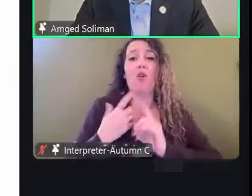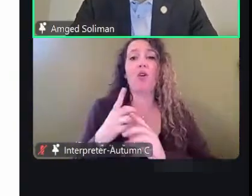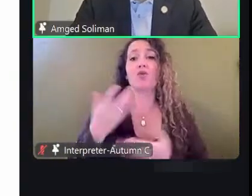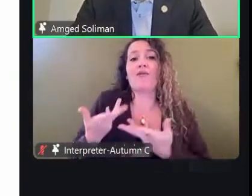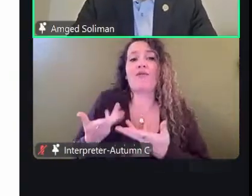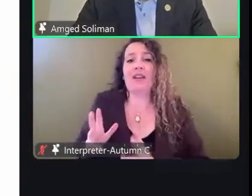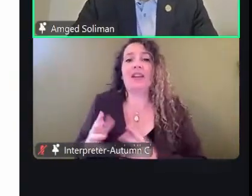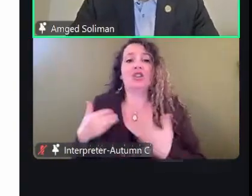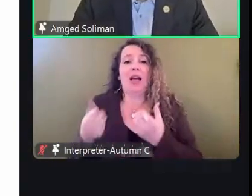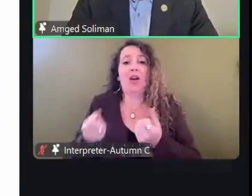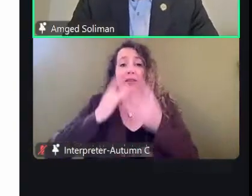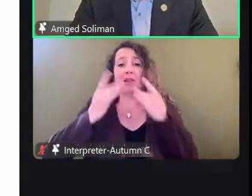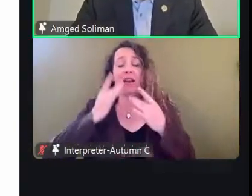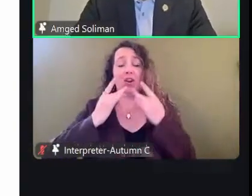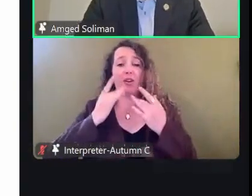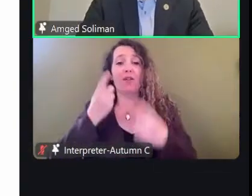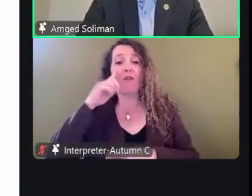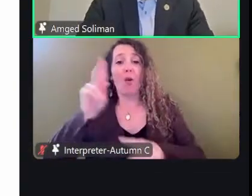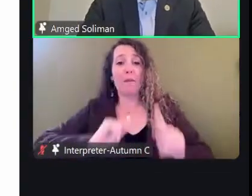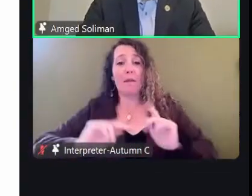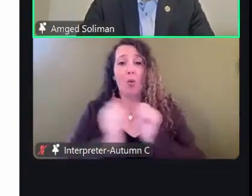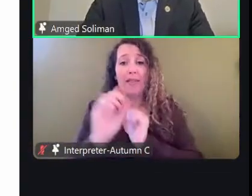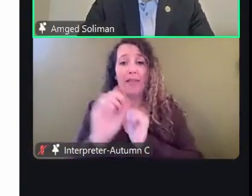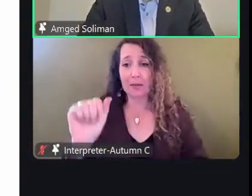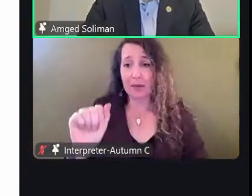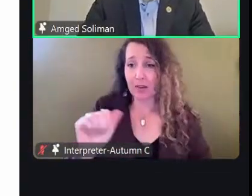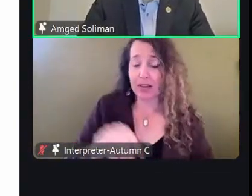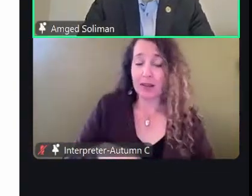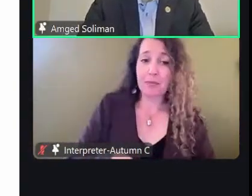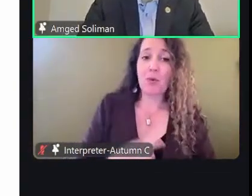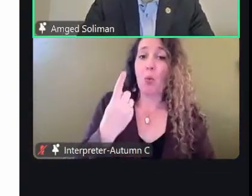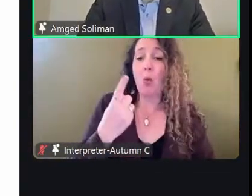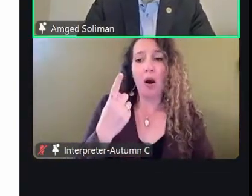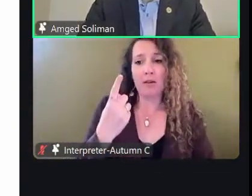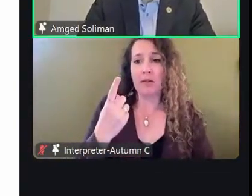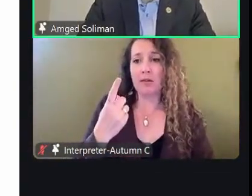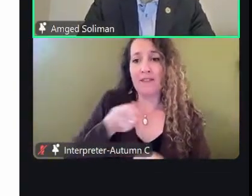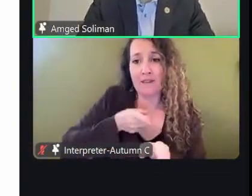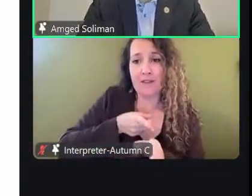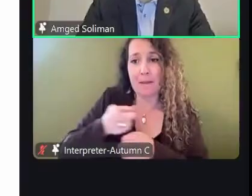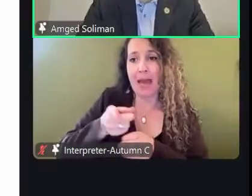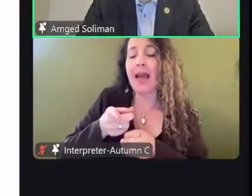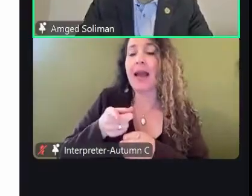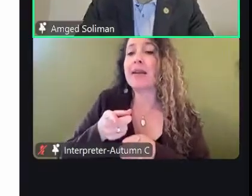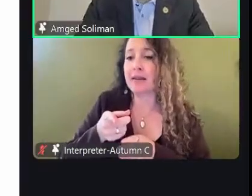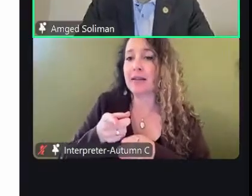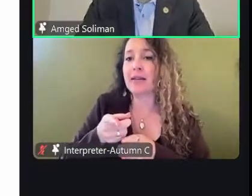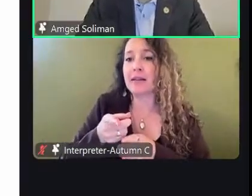uh with disabilities. and um one of the main components uh was related to the issue